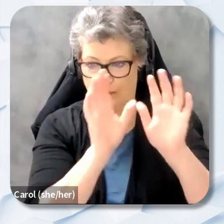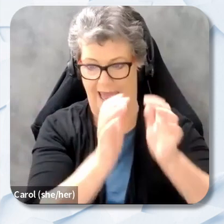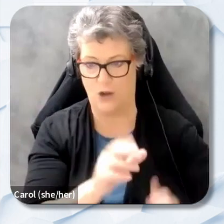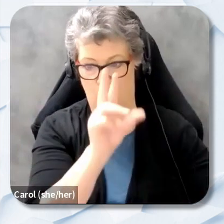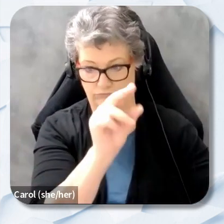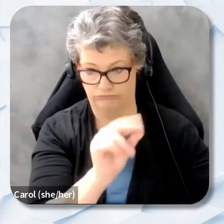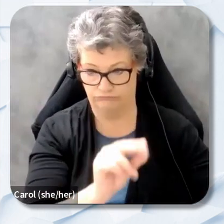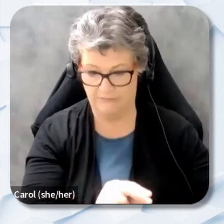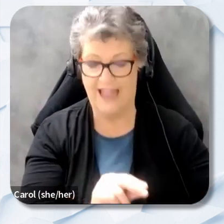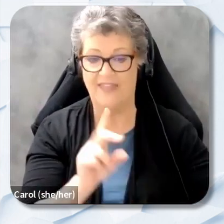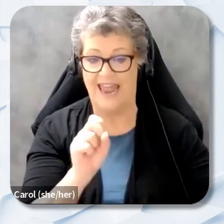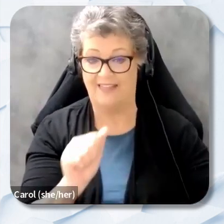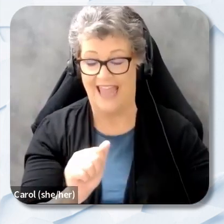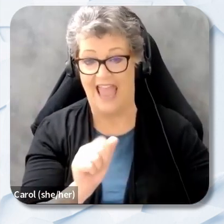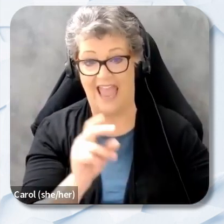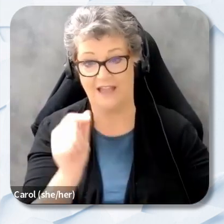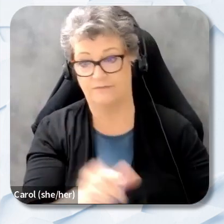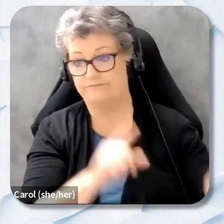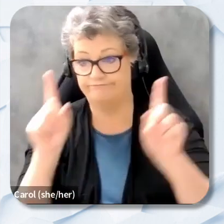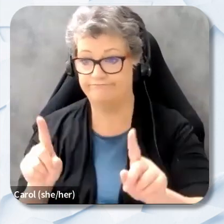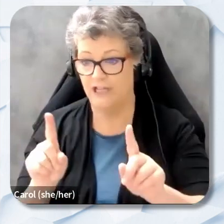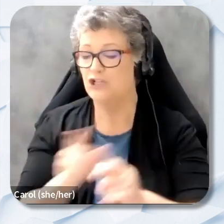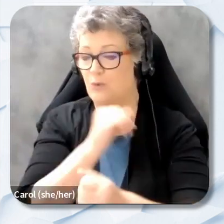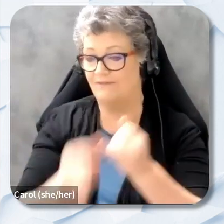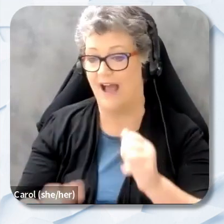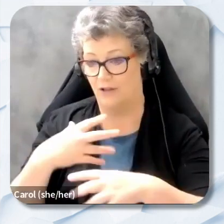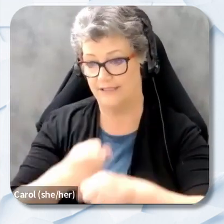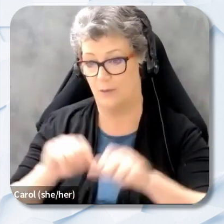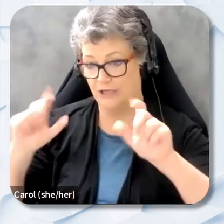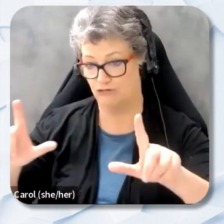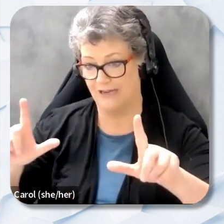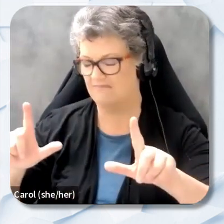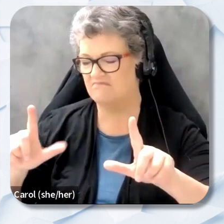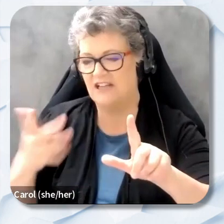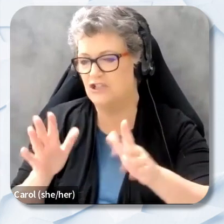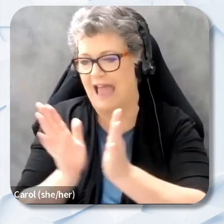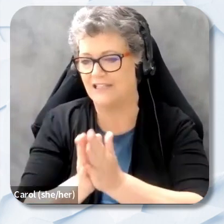And then the LEA will be taken to a final summary screen that simply asks them to verify